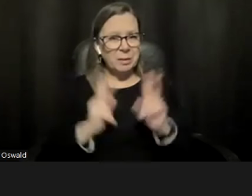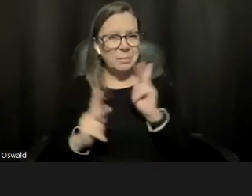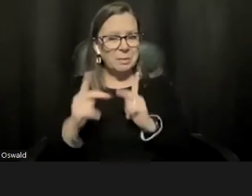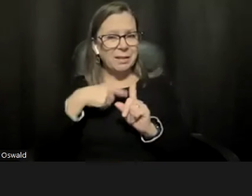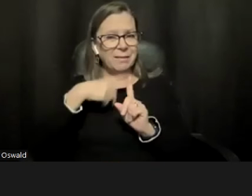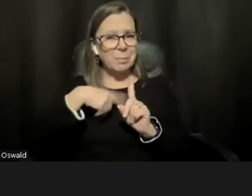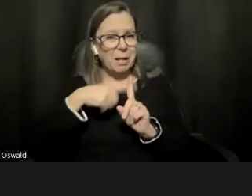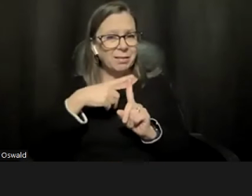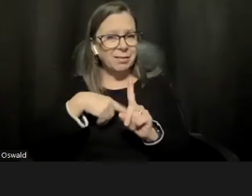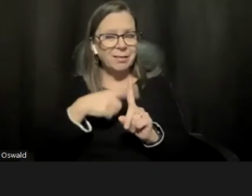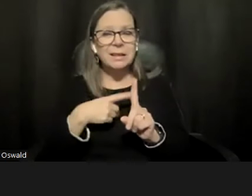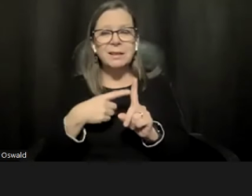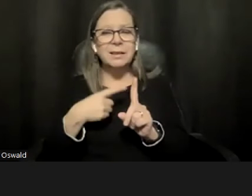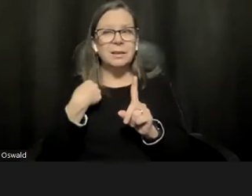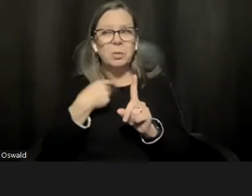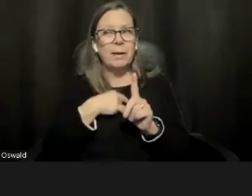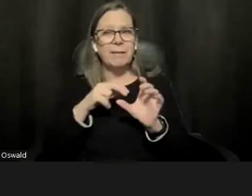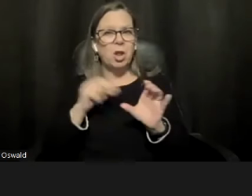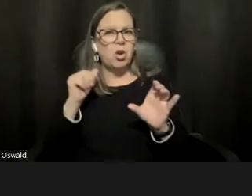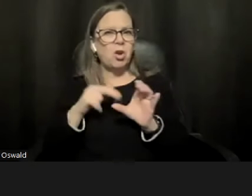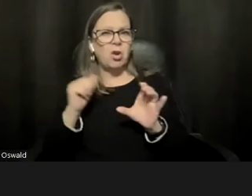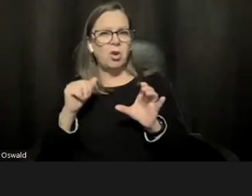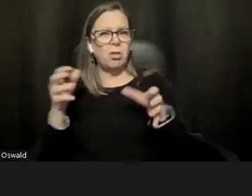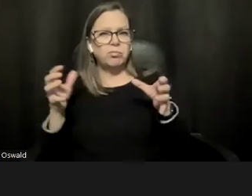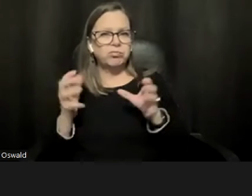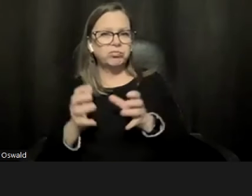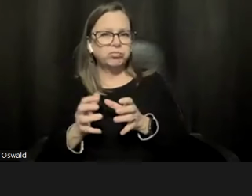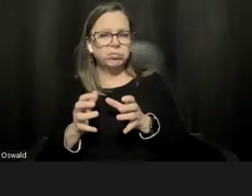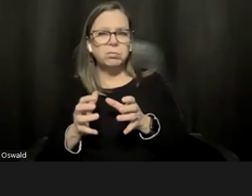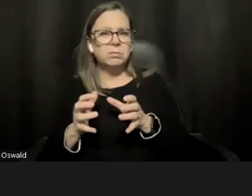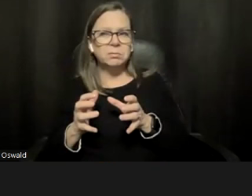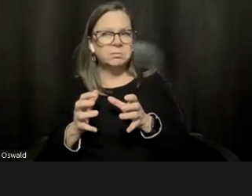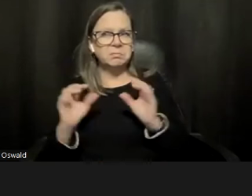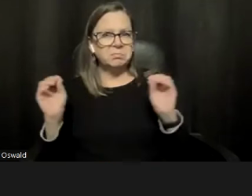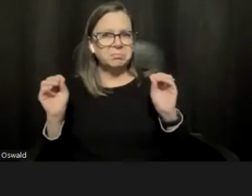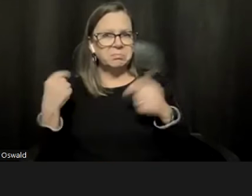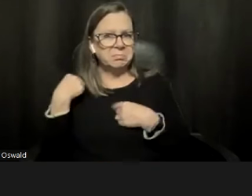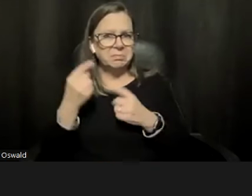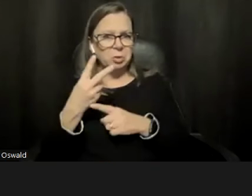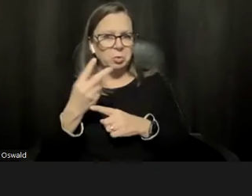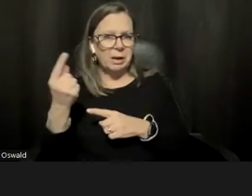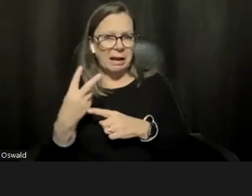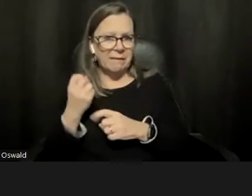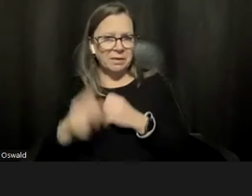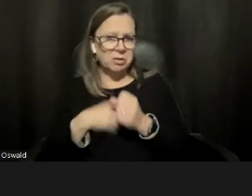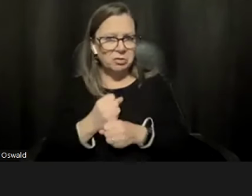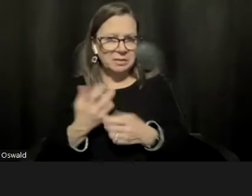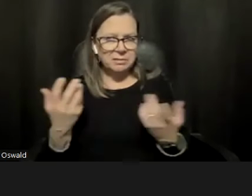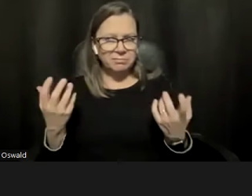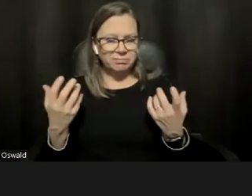We have not lost that in the 2 1/2 years we have been doing this, now.